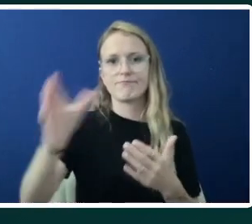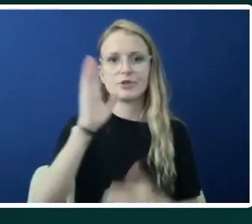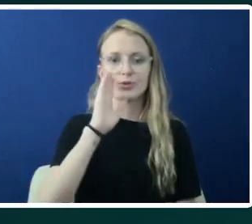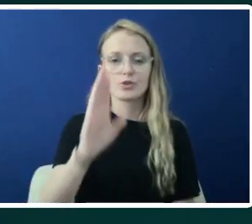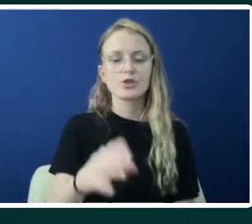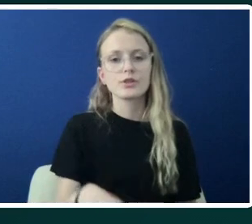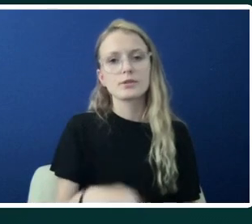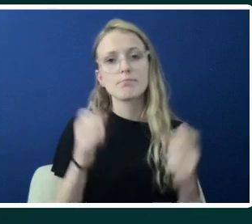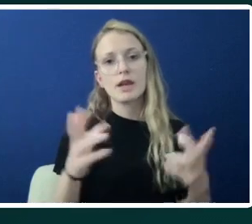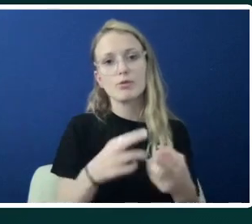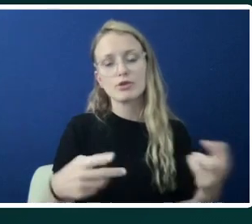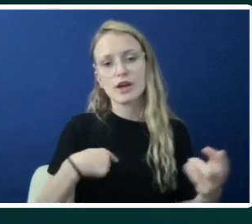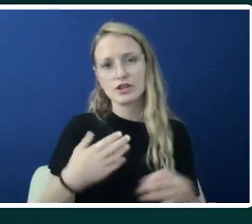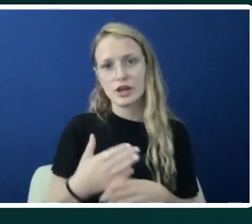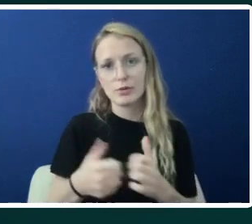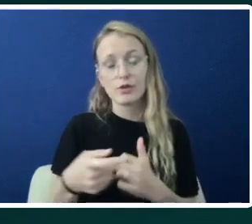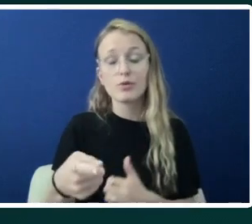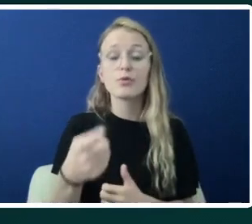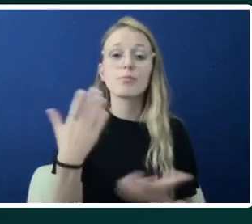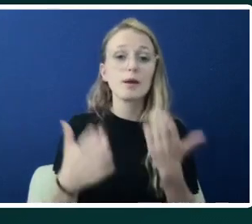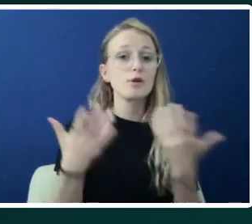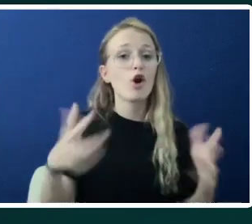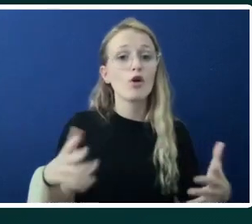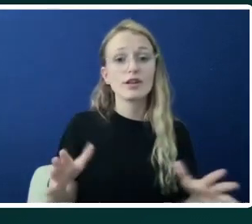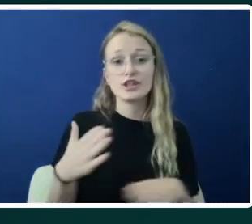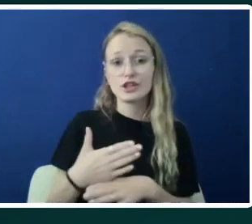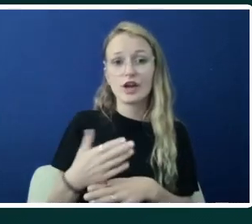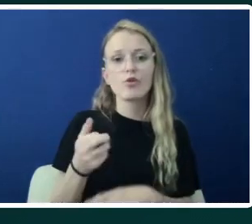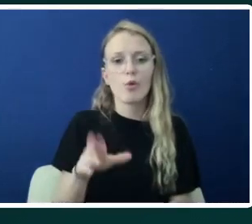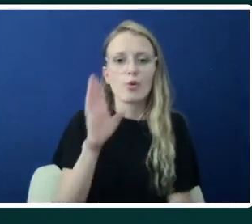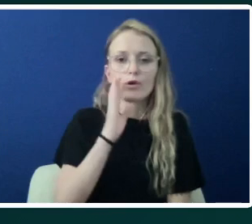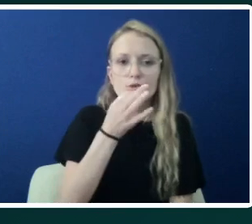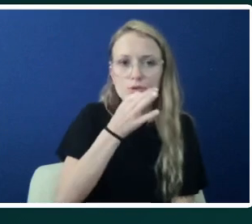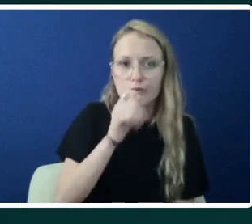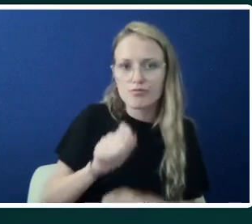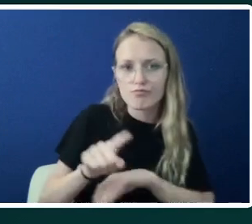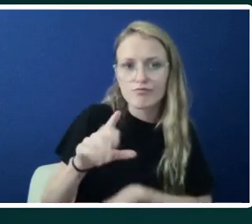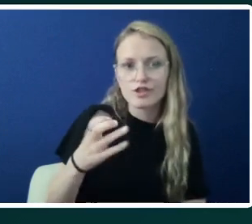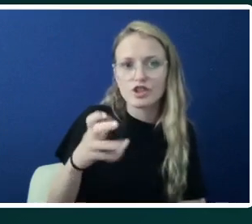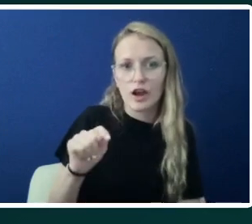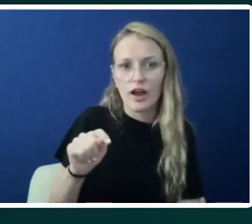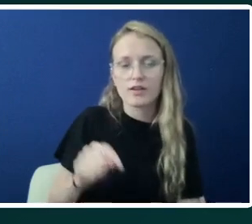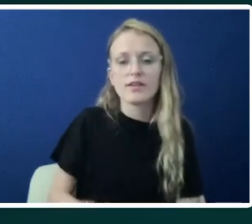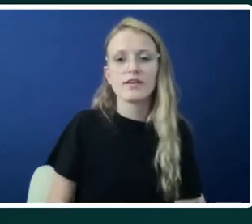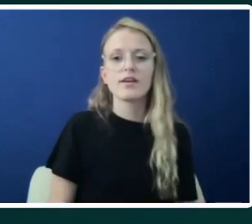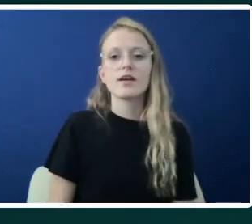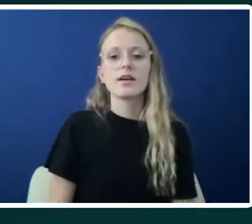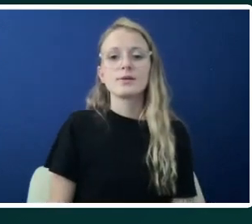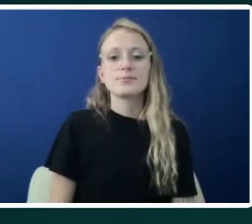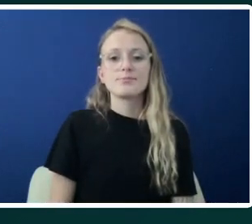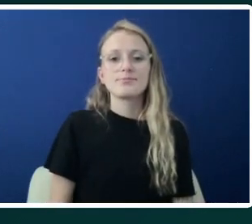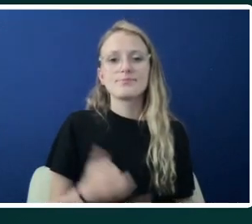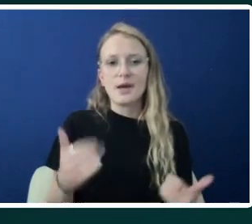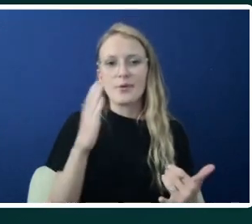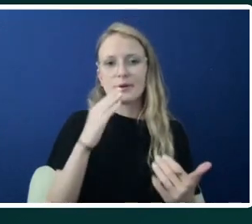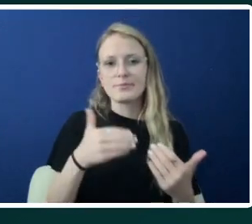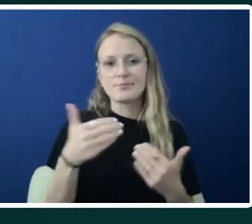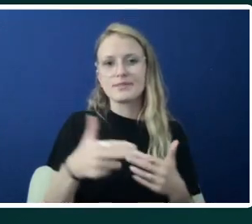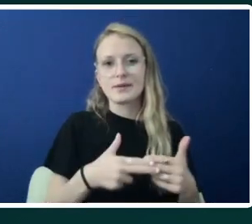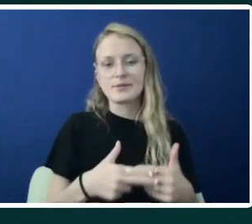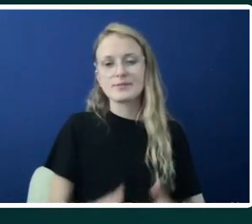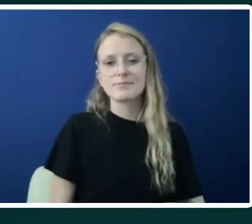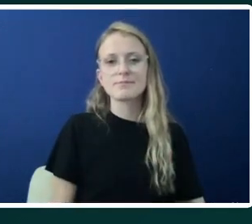been already shared in the chat line or will be very soon. Let's advance a step further, please.